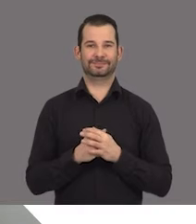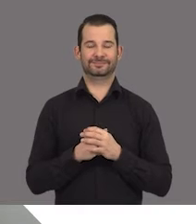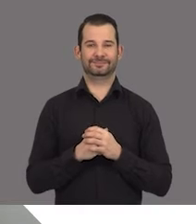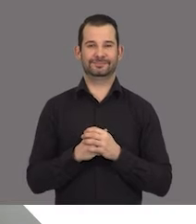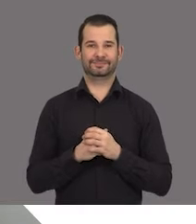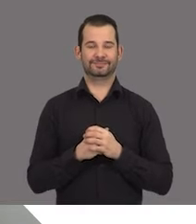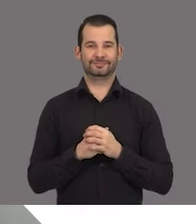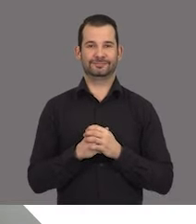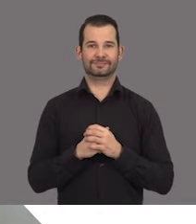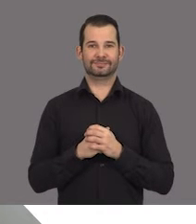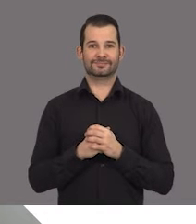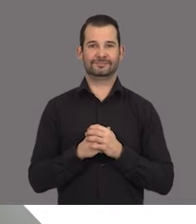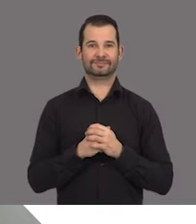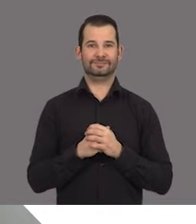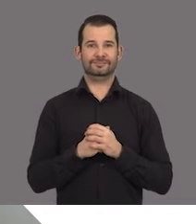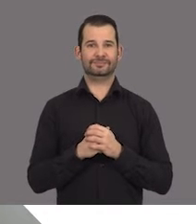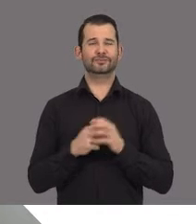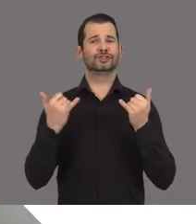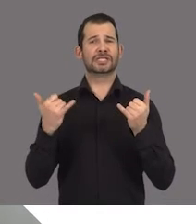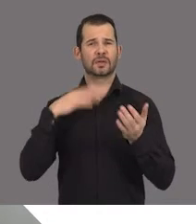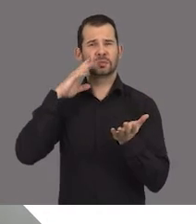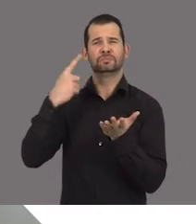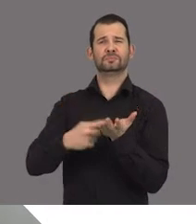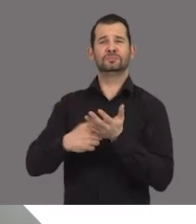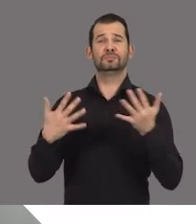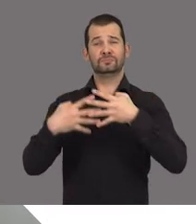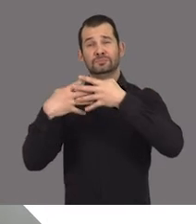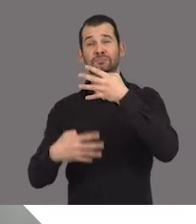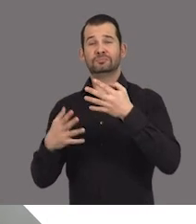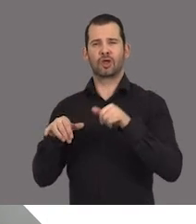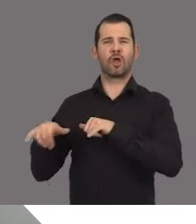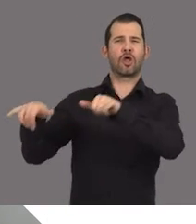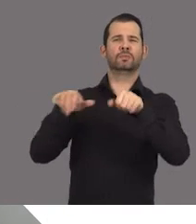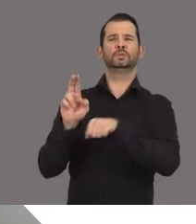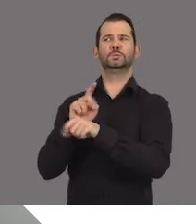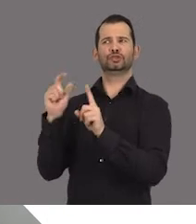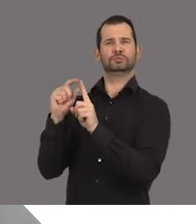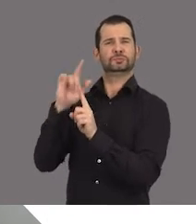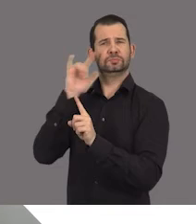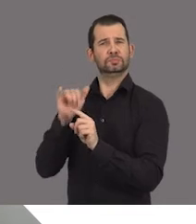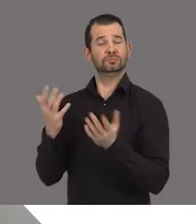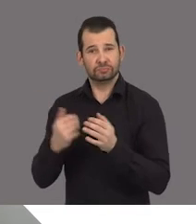Today, we will cover: commonly used terminology; tax-exempt income;